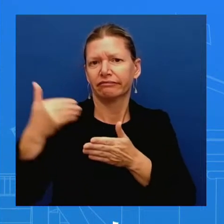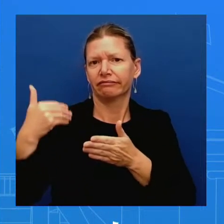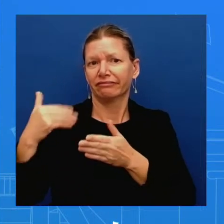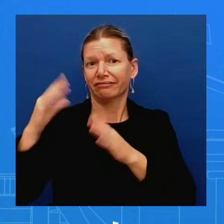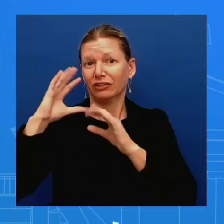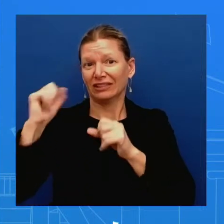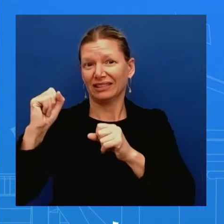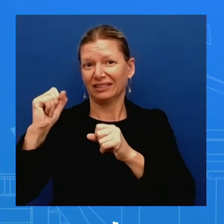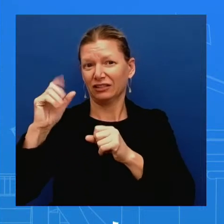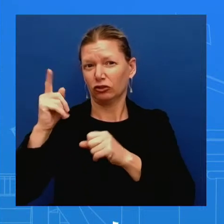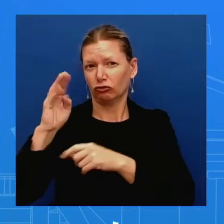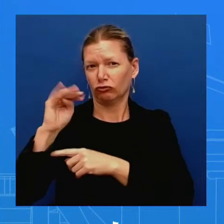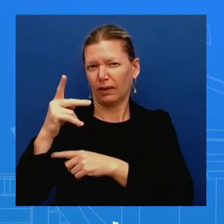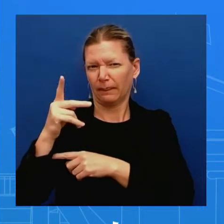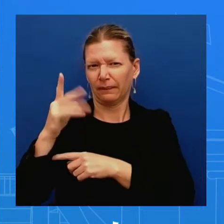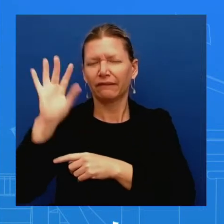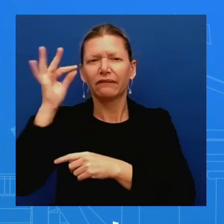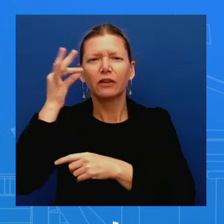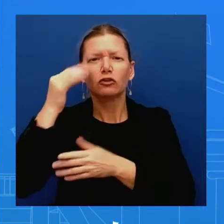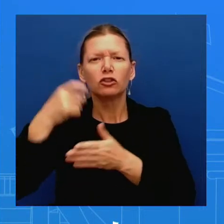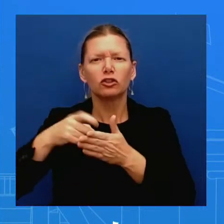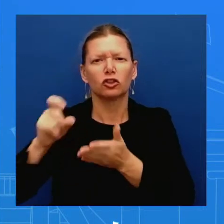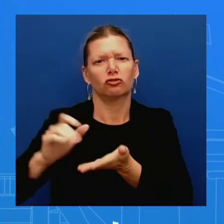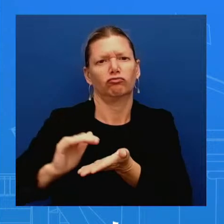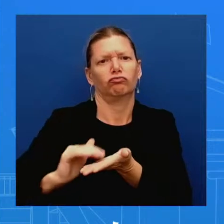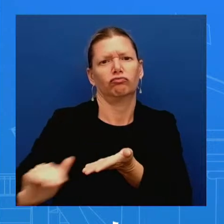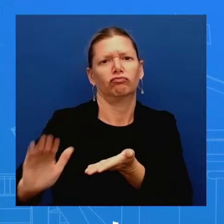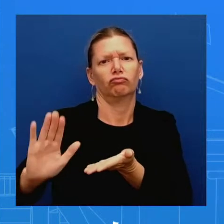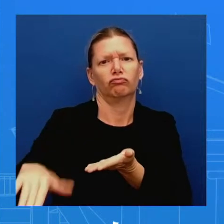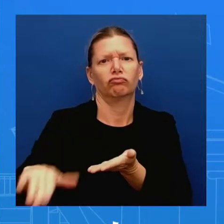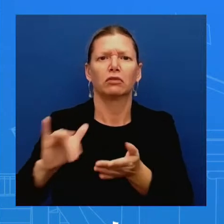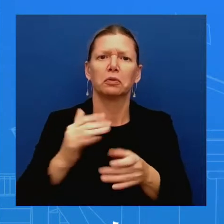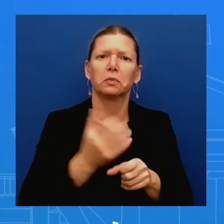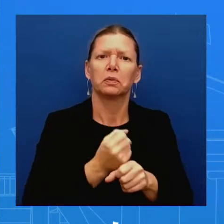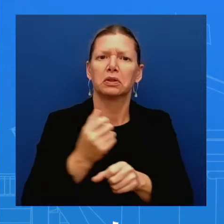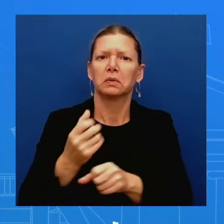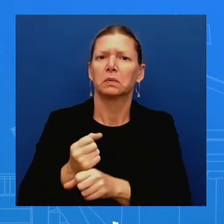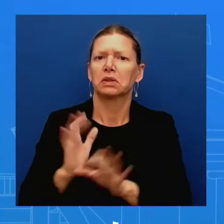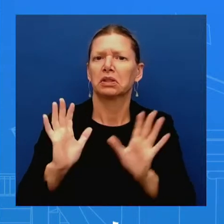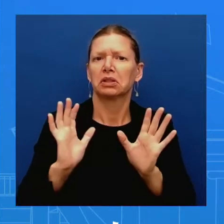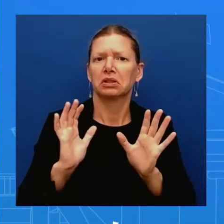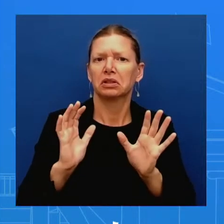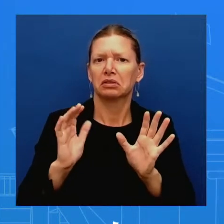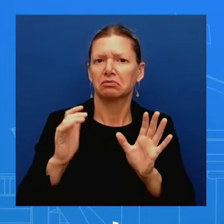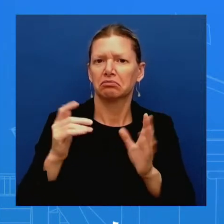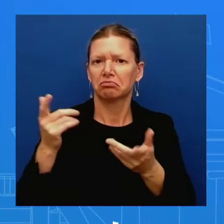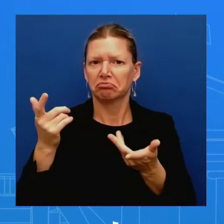that he's been able to use these charges to his benefit. Ms. Jean-Pierre: I'm not going to speak to pardons from here -- I'm just not --